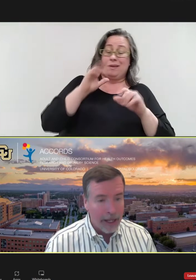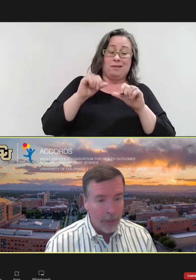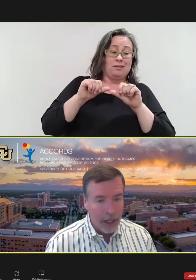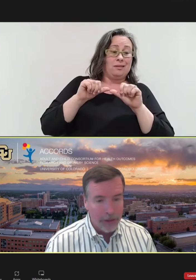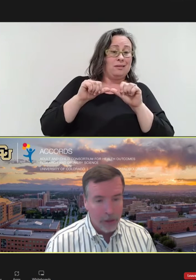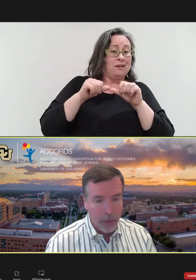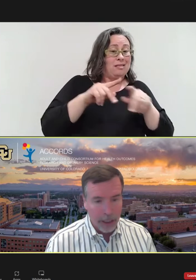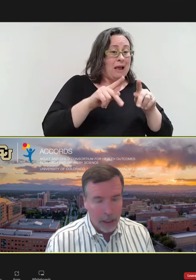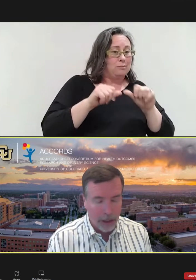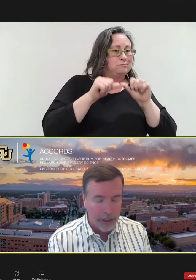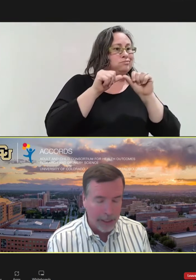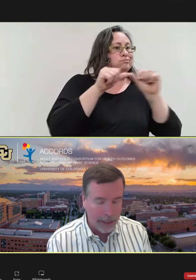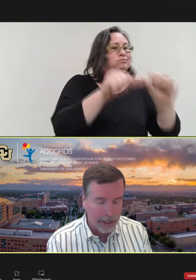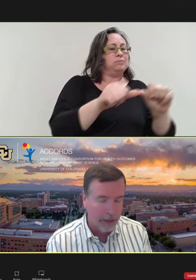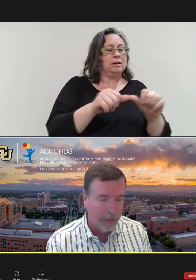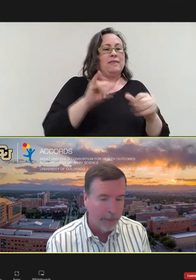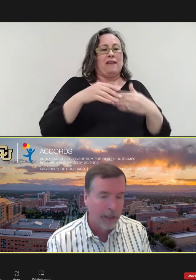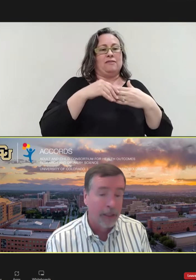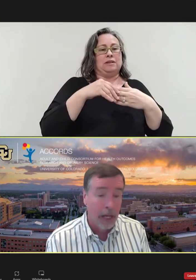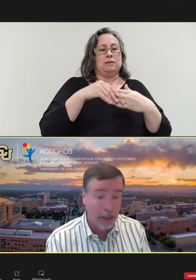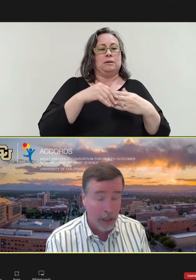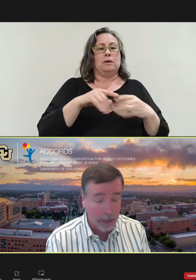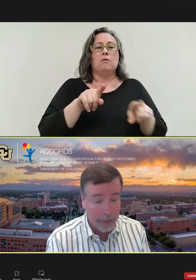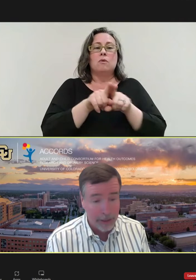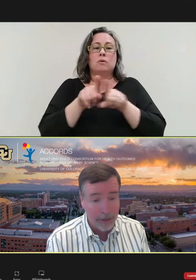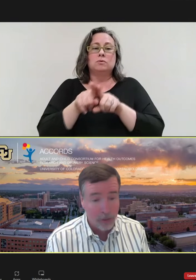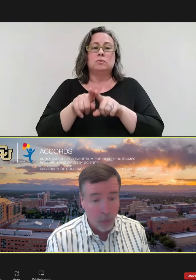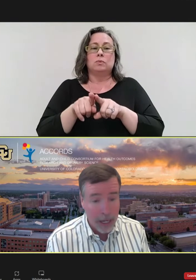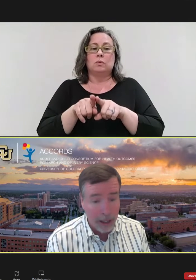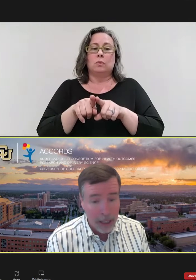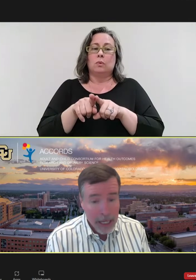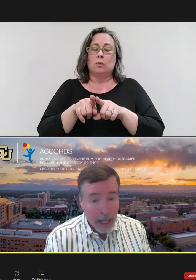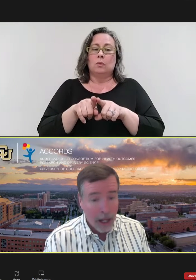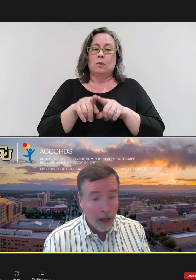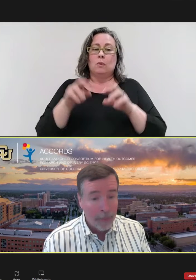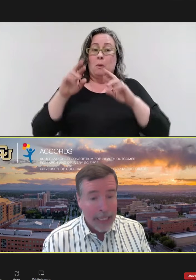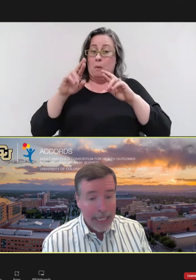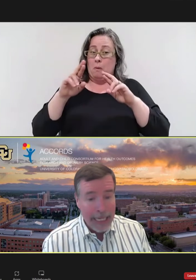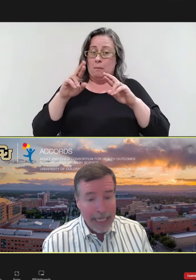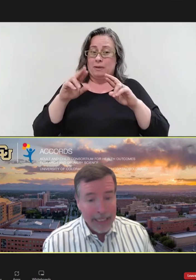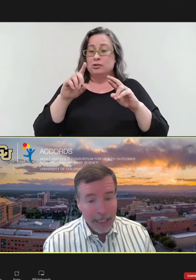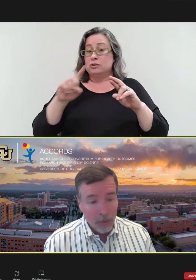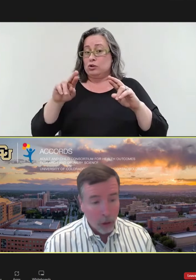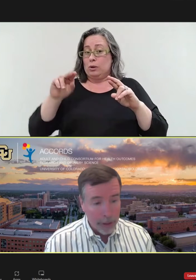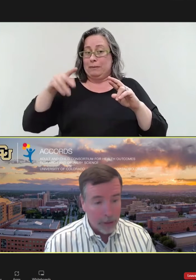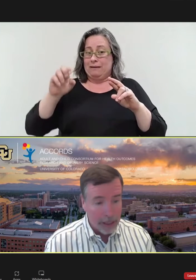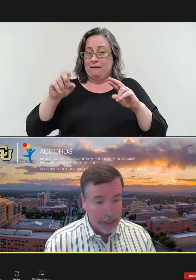And we also would encourage -- Dr. Peacock talked about this as well. Ease the enrollment process